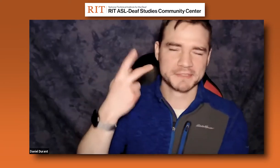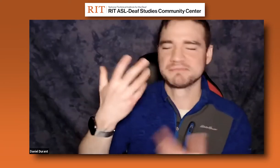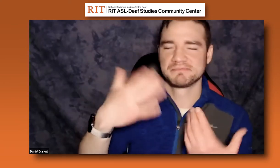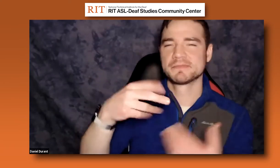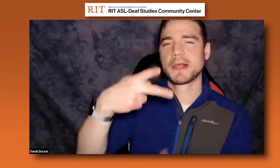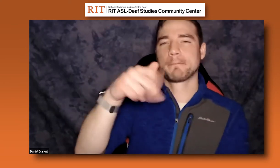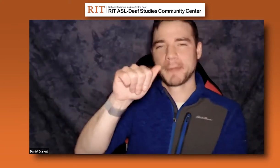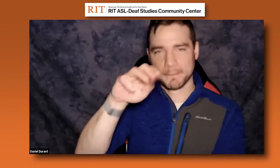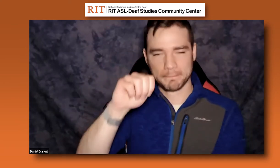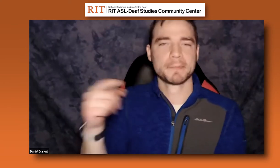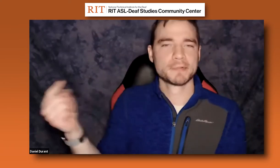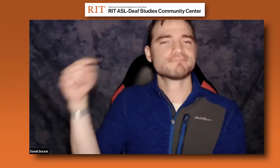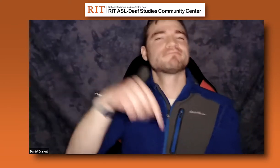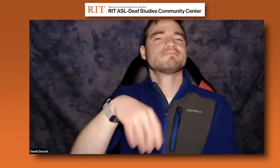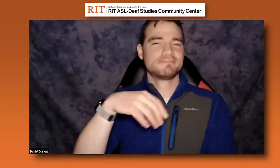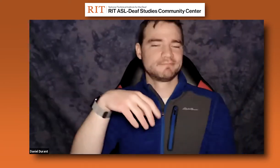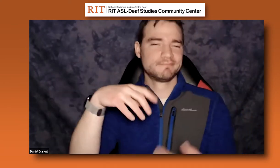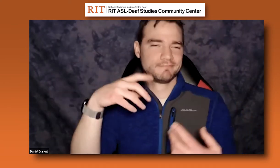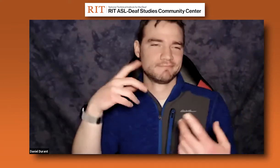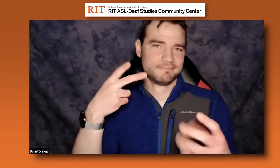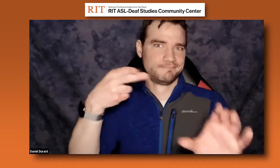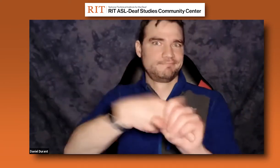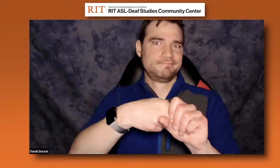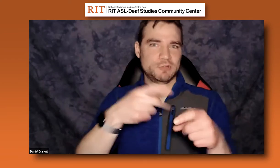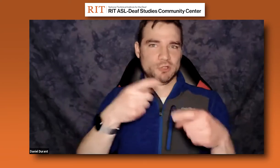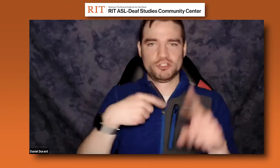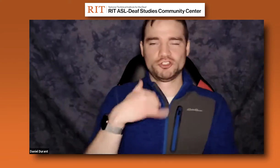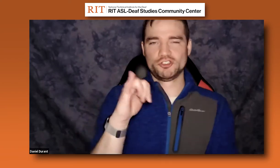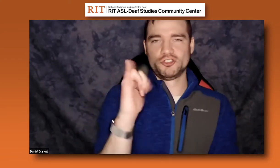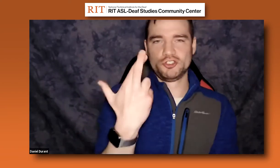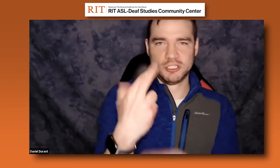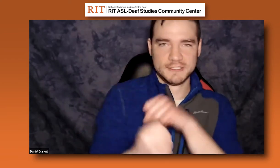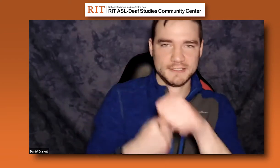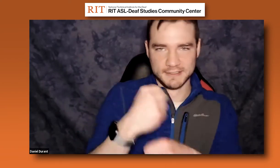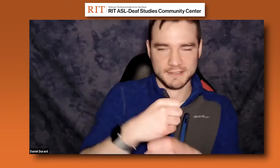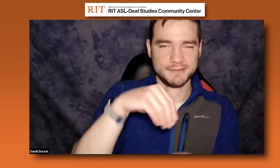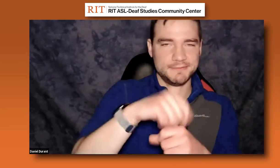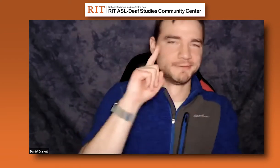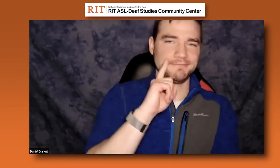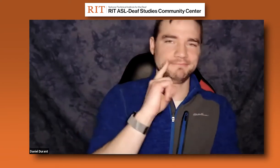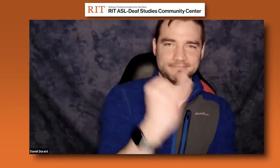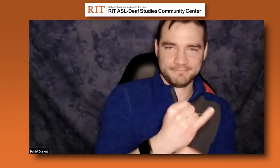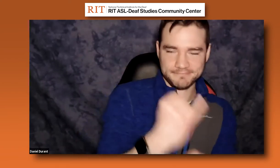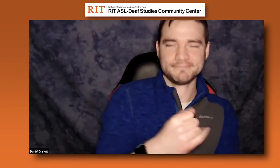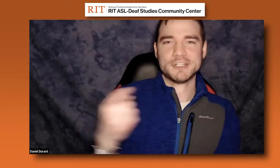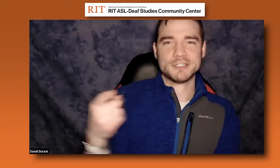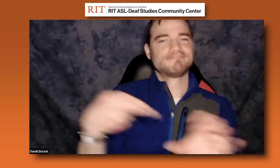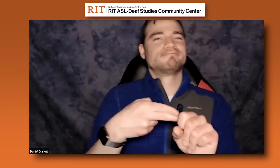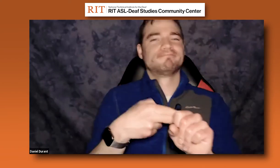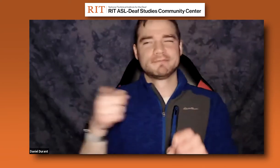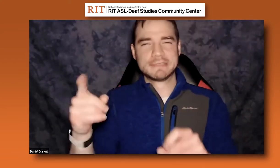So Pam was a new teacher at the school my junior year in high school at the school for the Deaf.